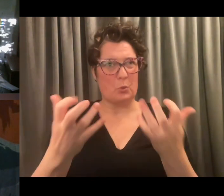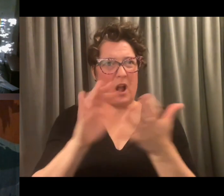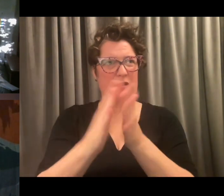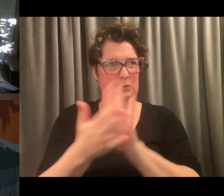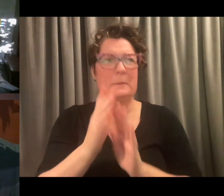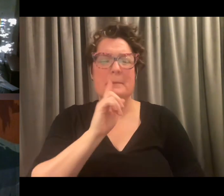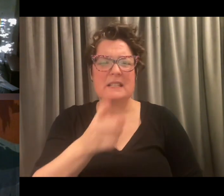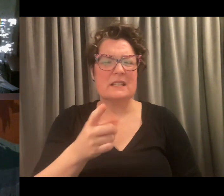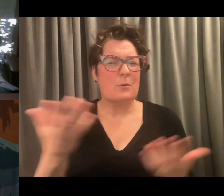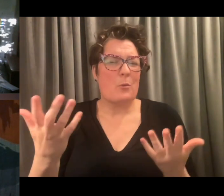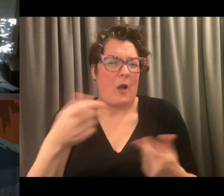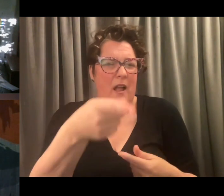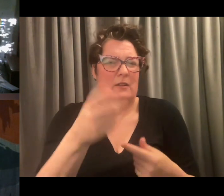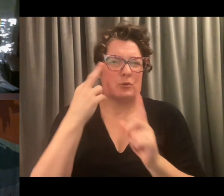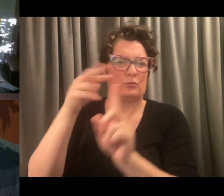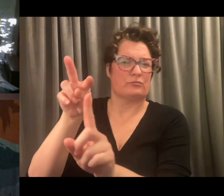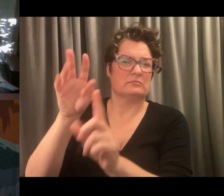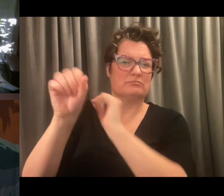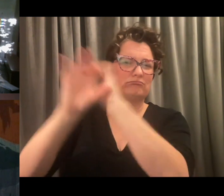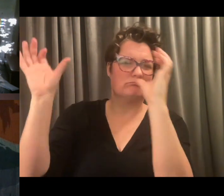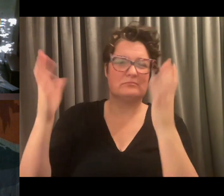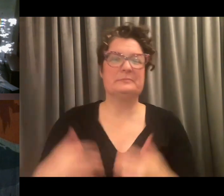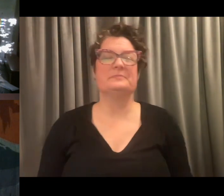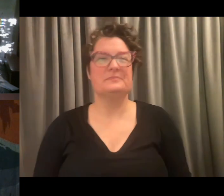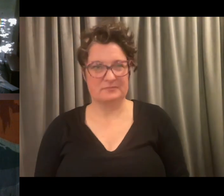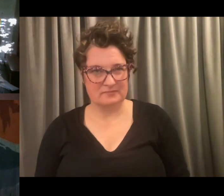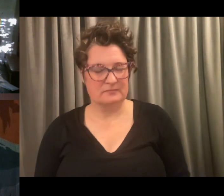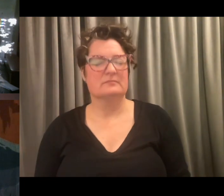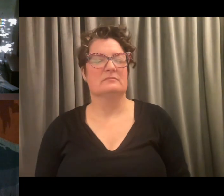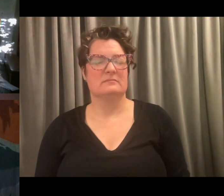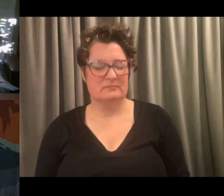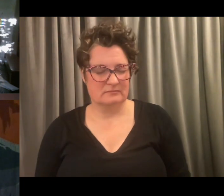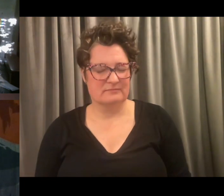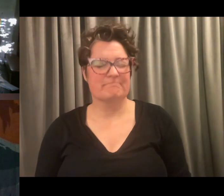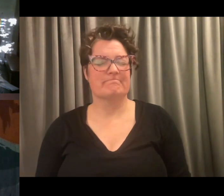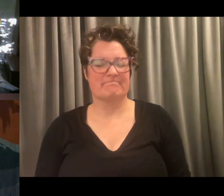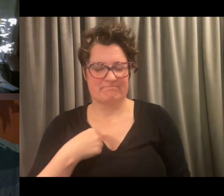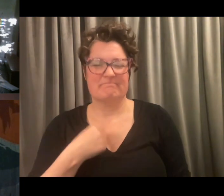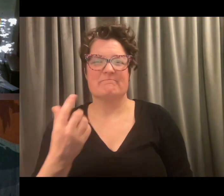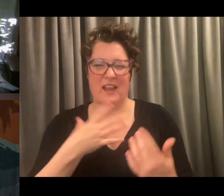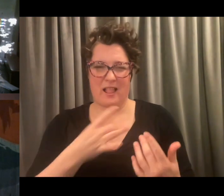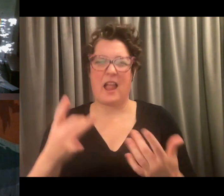I'd like to call into being a world to come where we